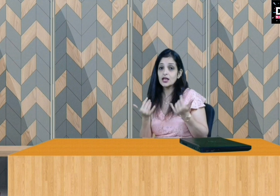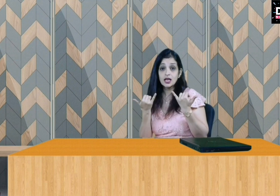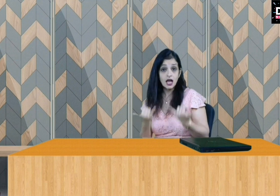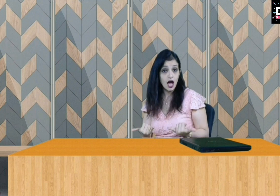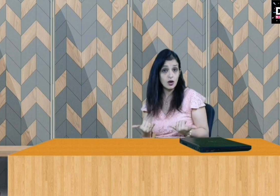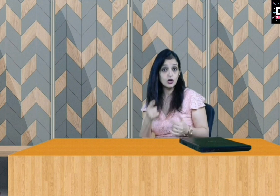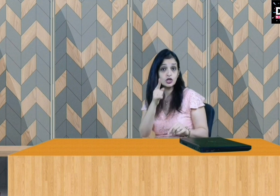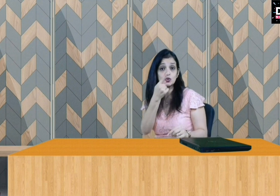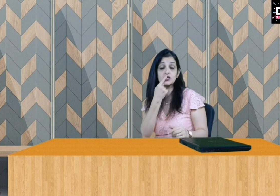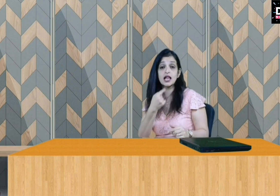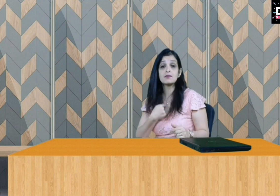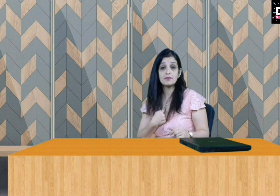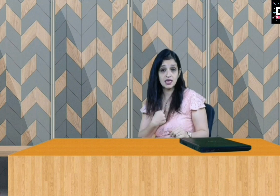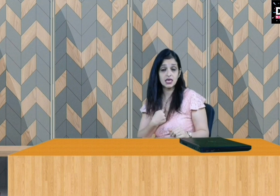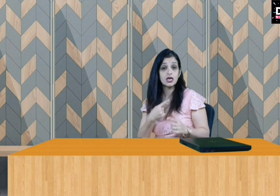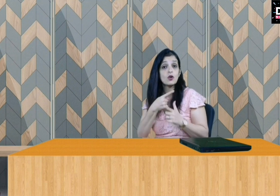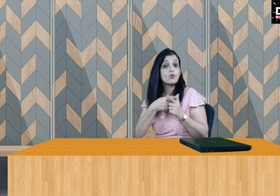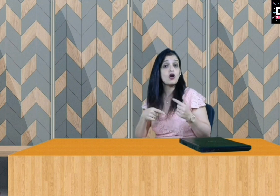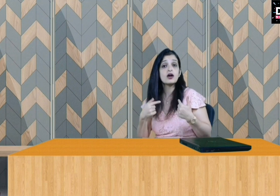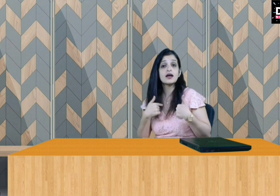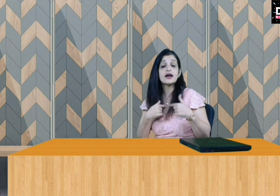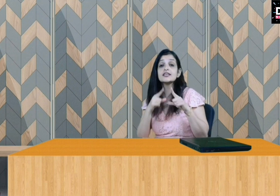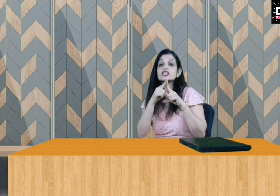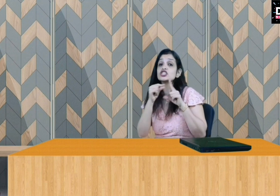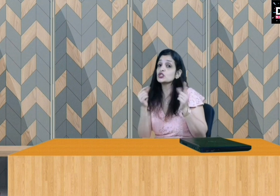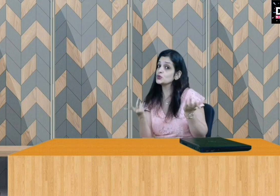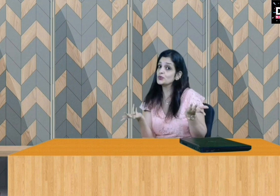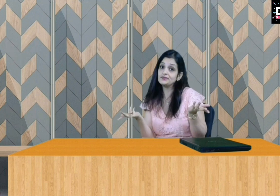Now you tell me, what I will do?